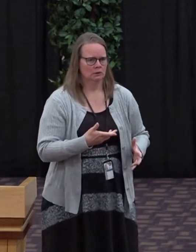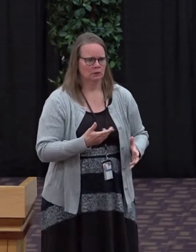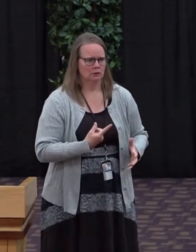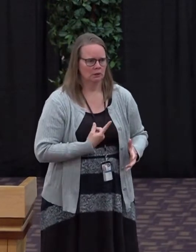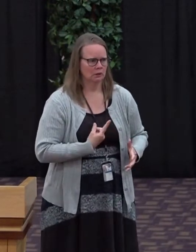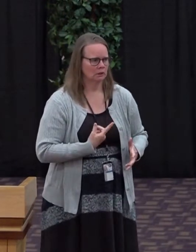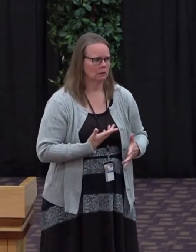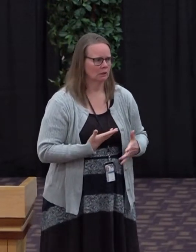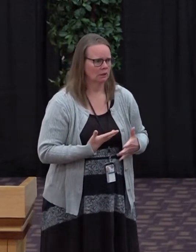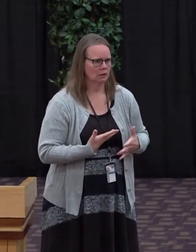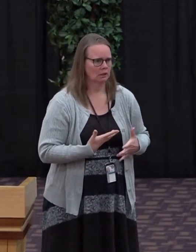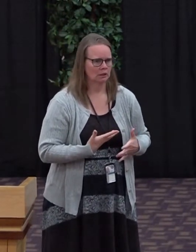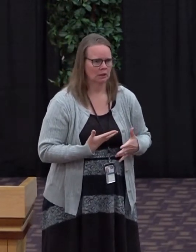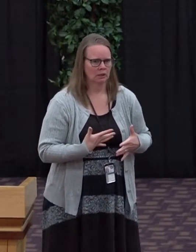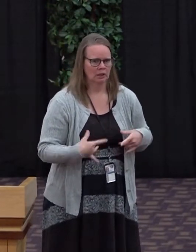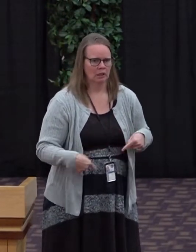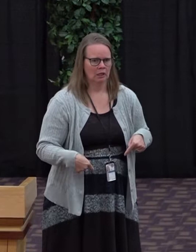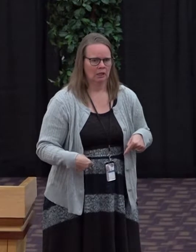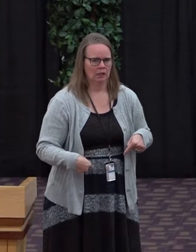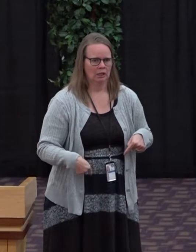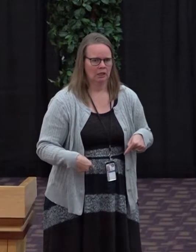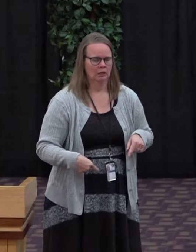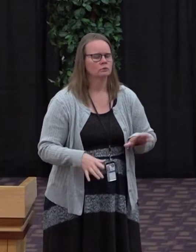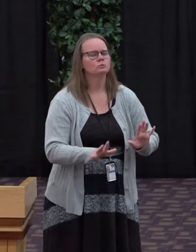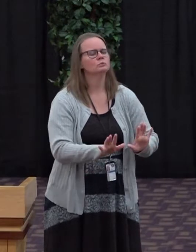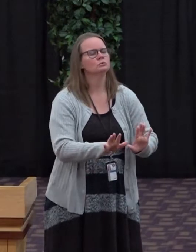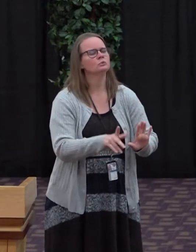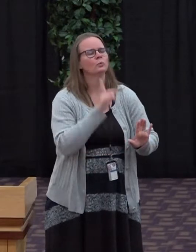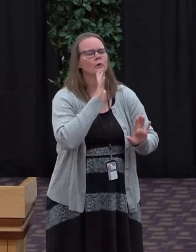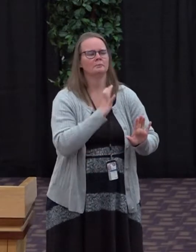High school, unfortunately, couldn't make it. So this student thought "I'm going to be the only one, I'm so nervous."